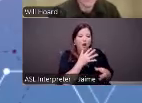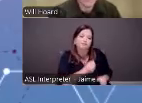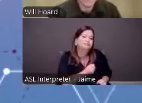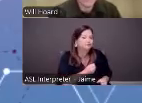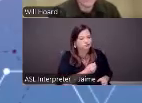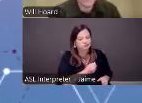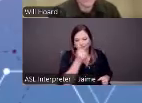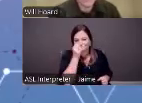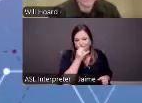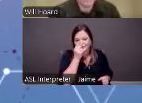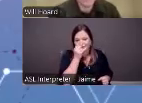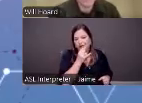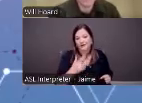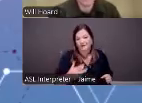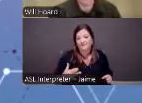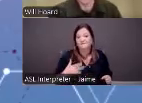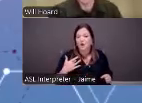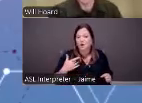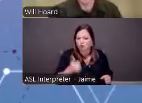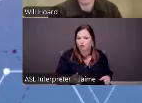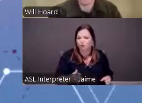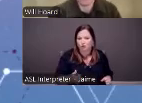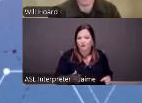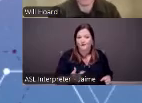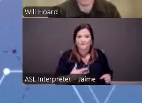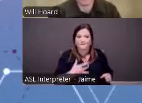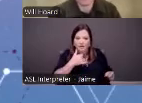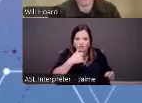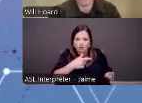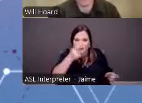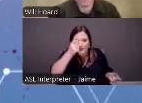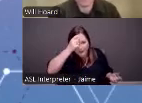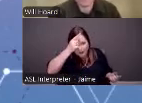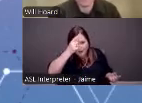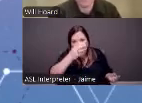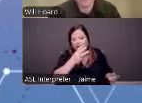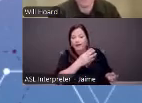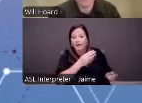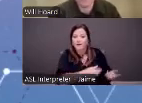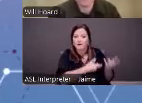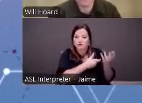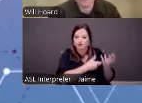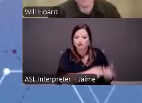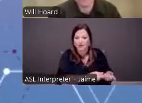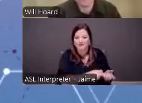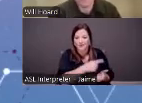I felt like she was getting and trusting what I had been saying all along.